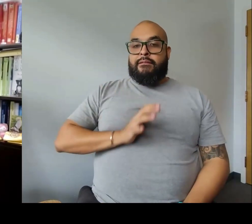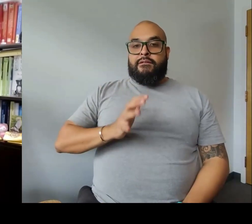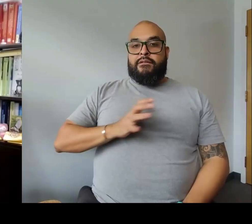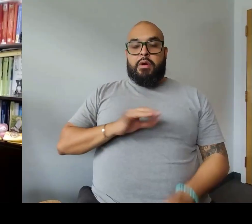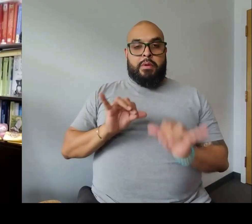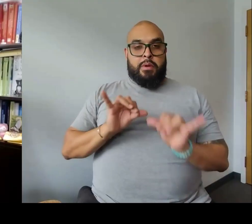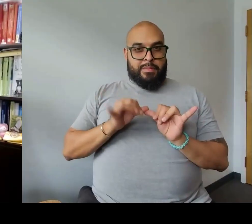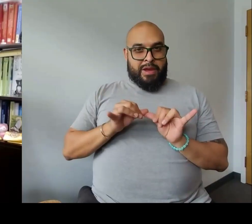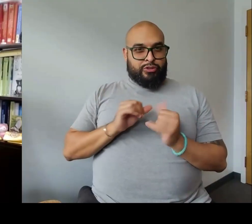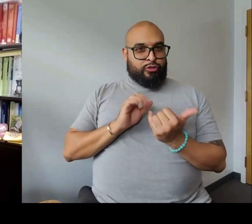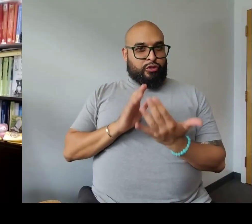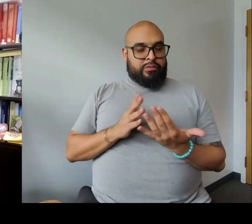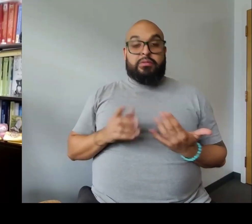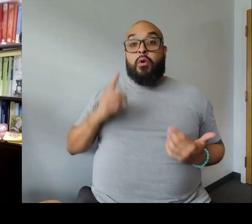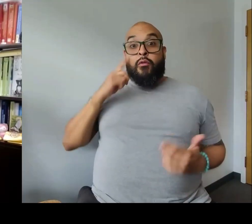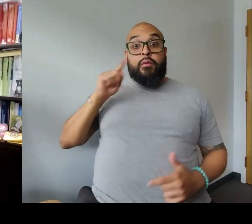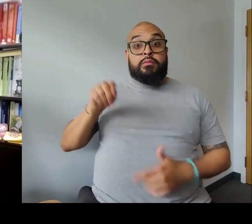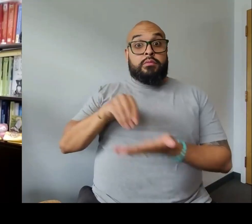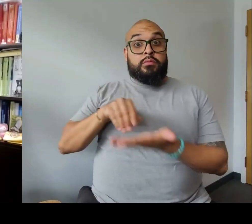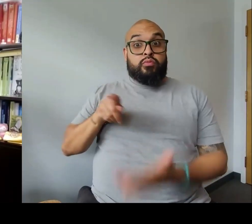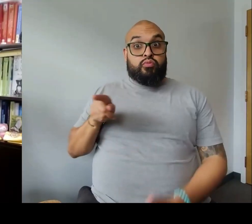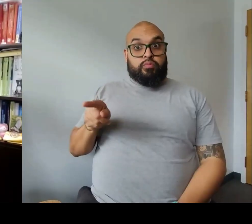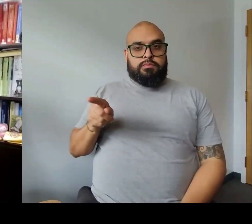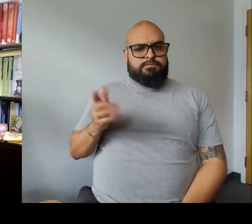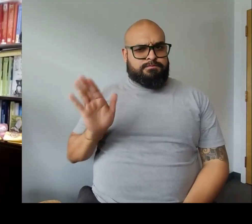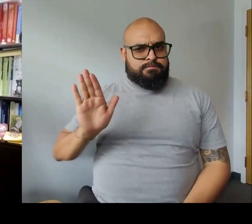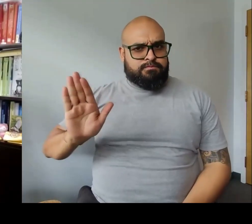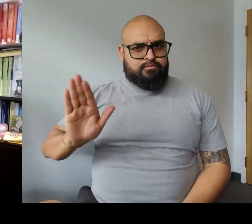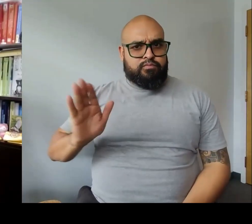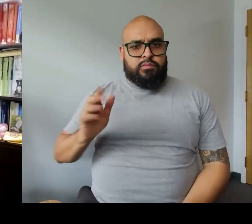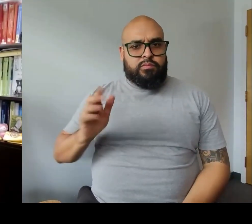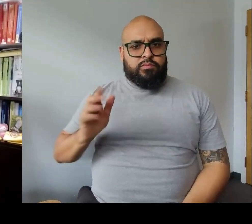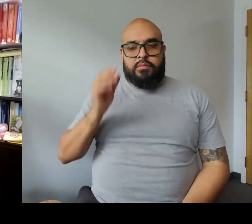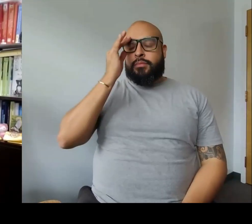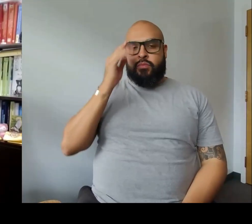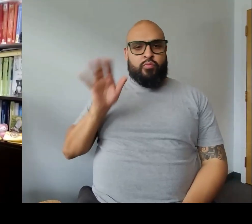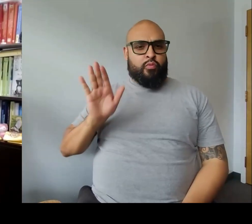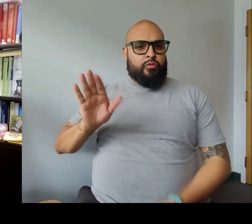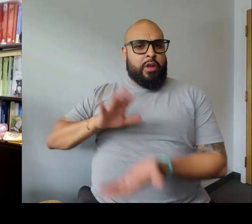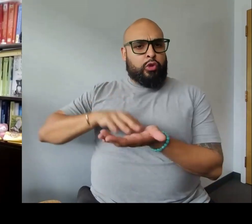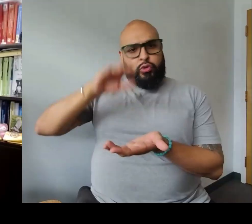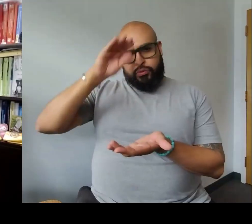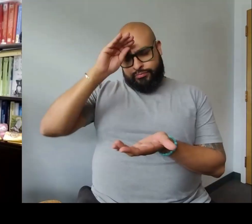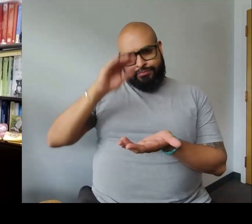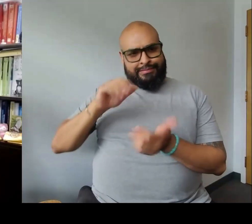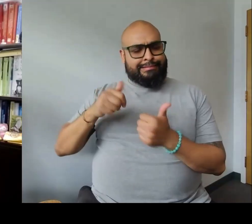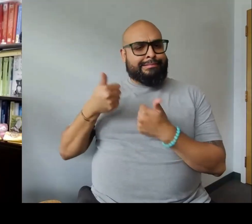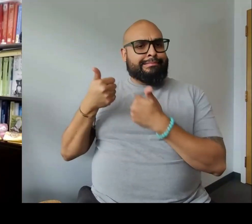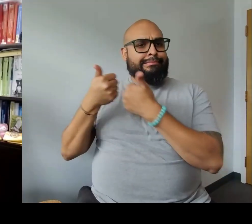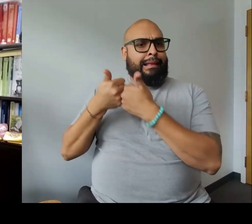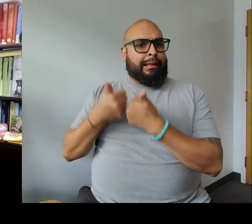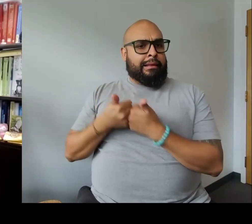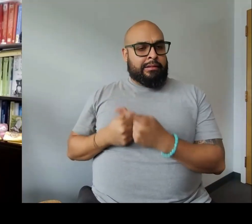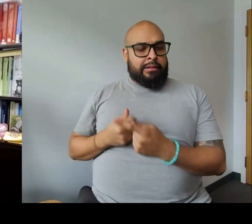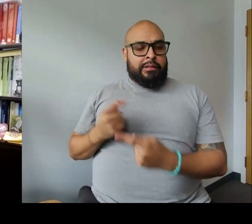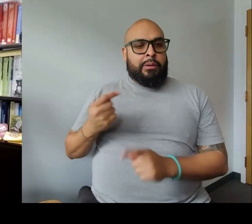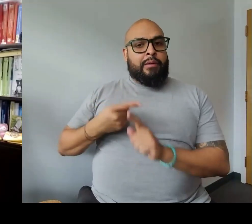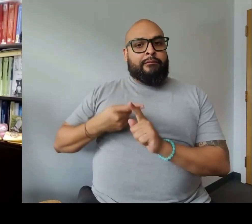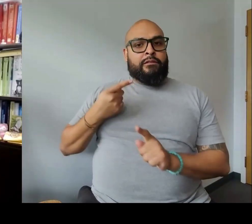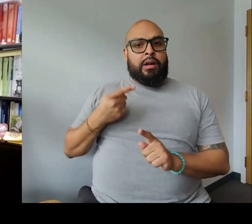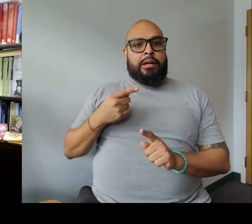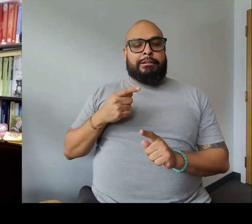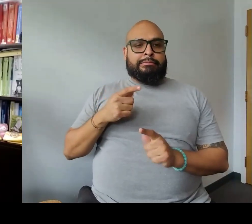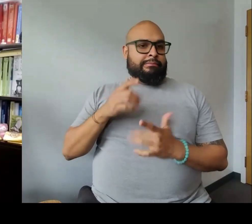And so for this particular student, we saw that their learning challenges were actually from insufficient services.